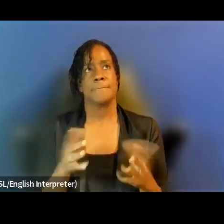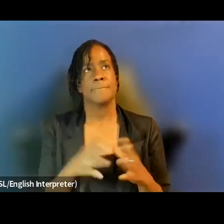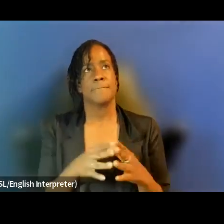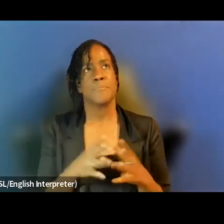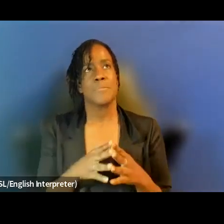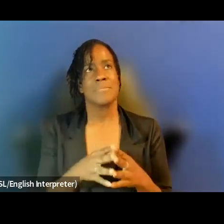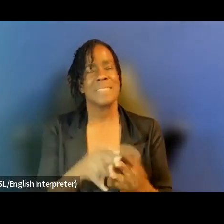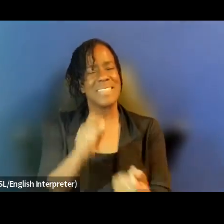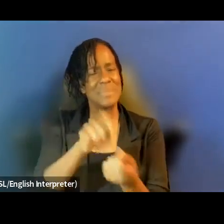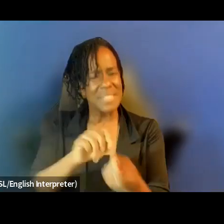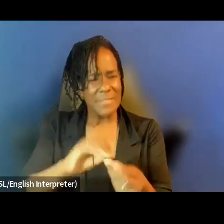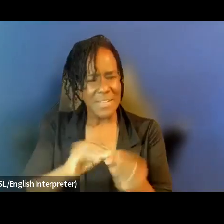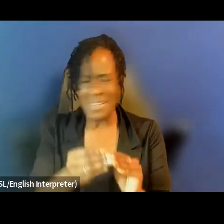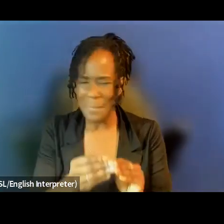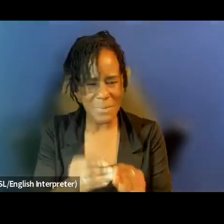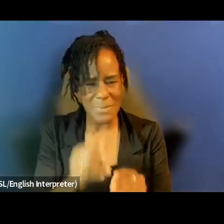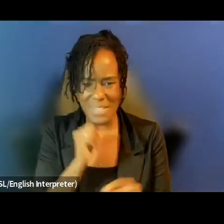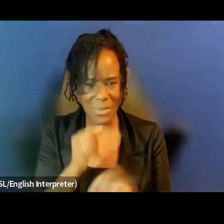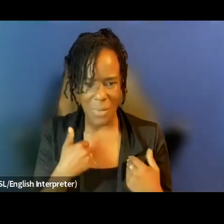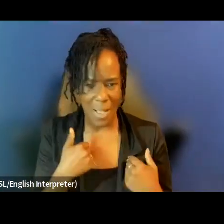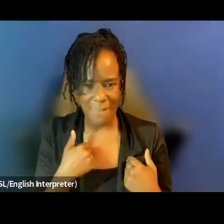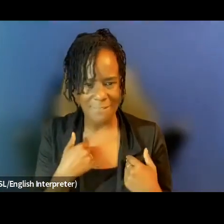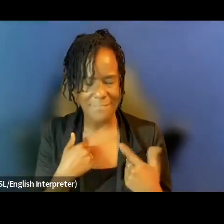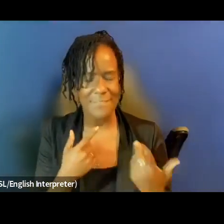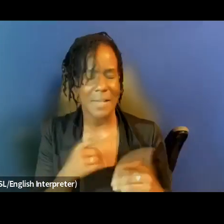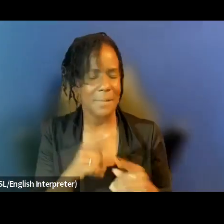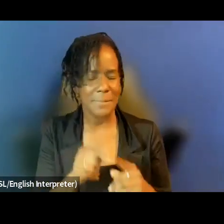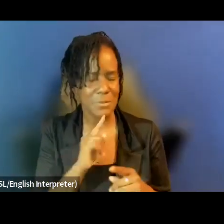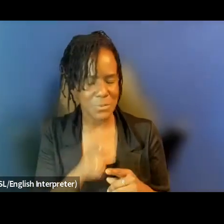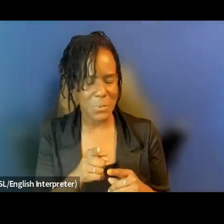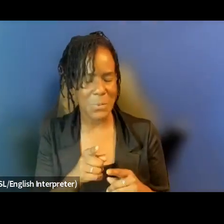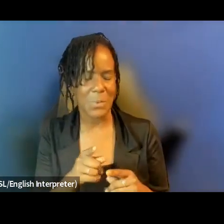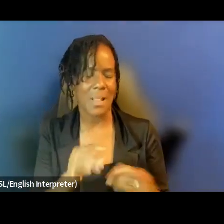than urban or suburban people?